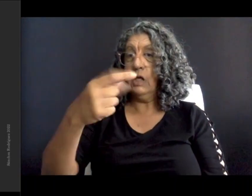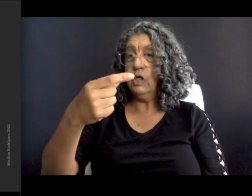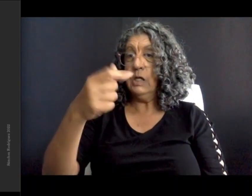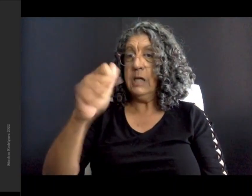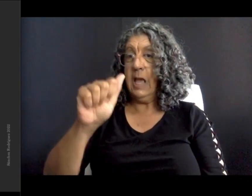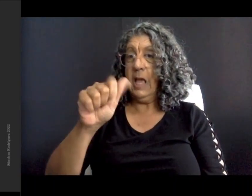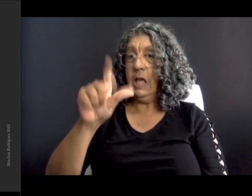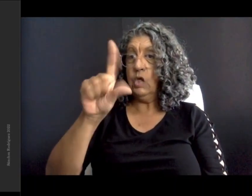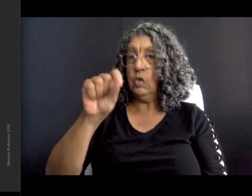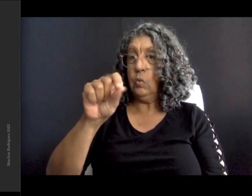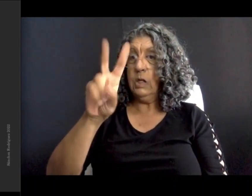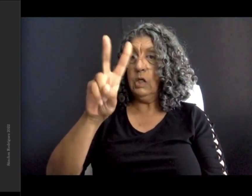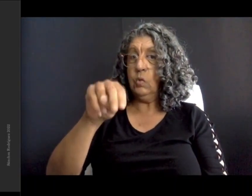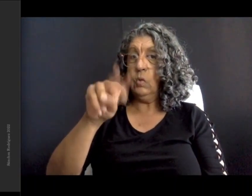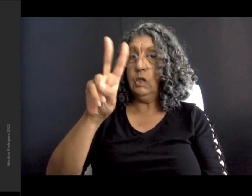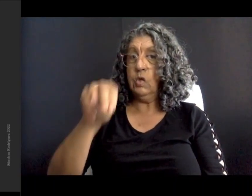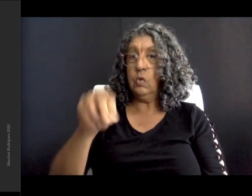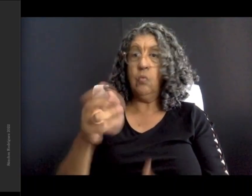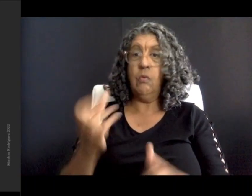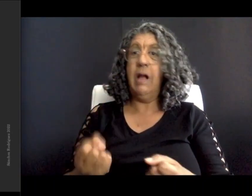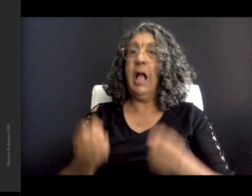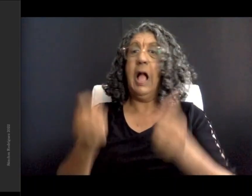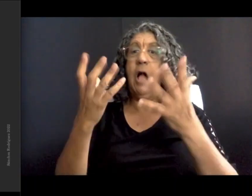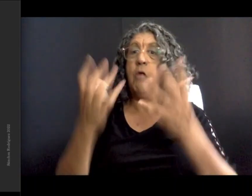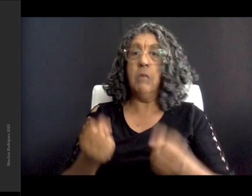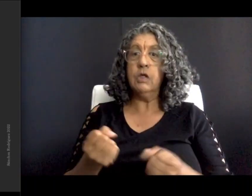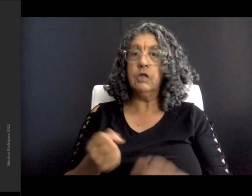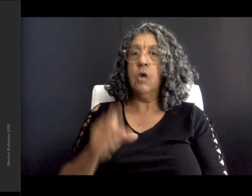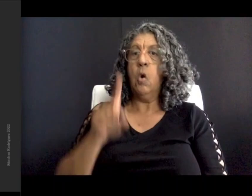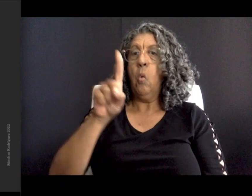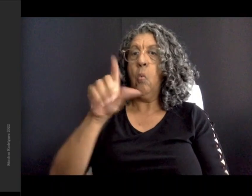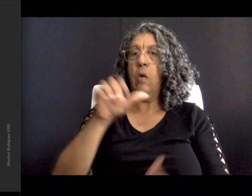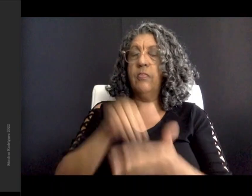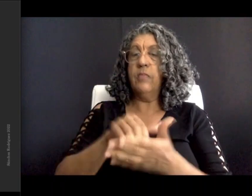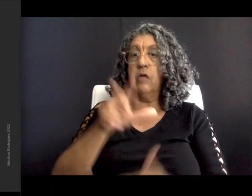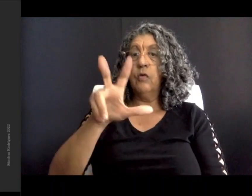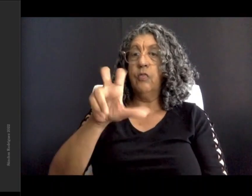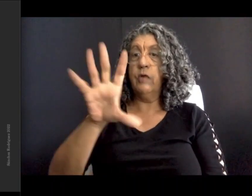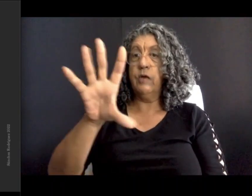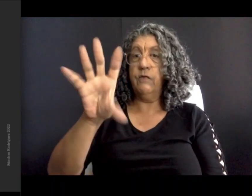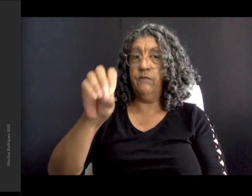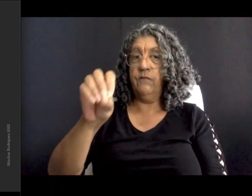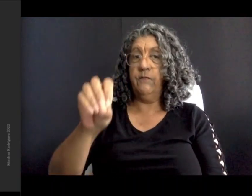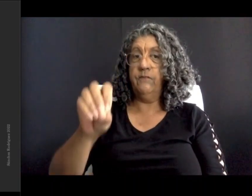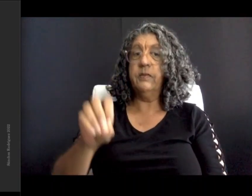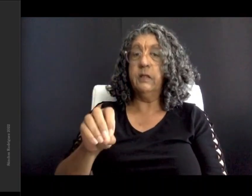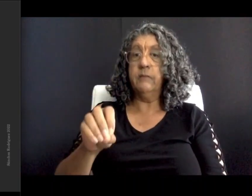remember the SGA for 2022 was $1,350.